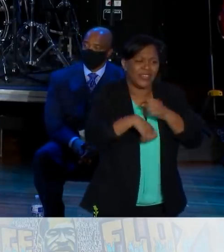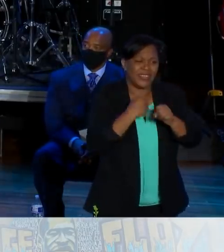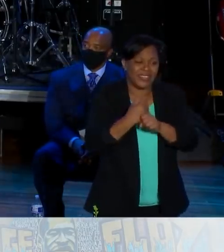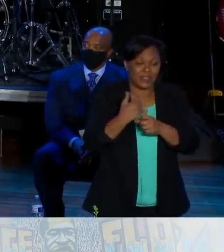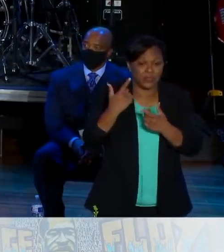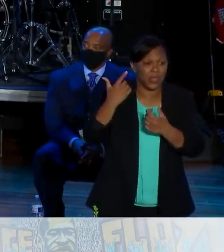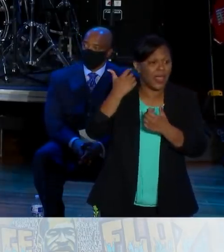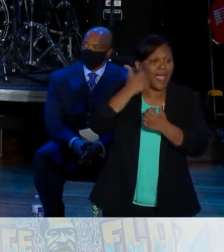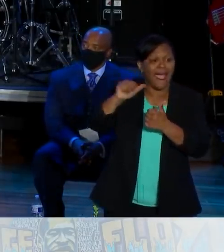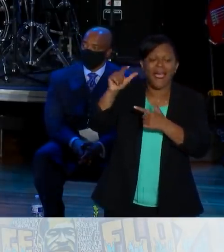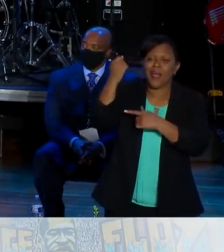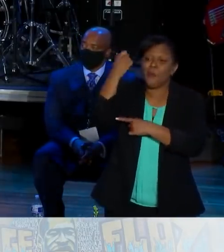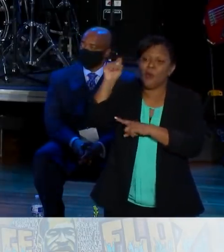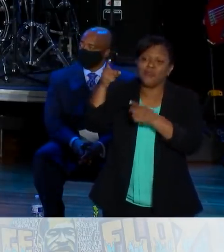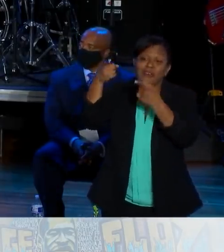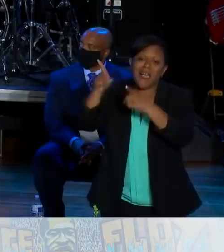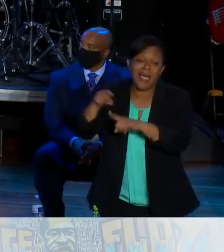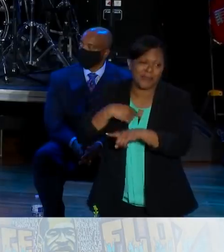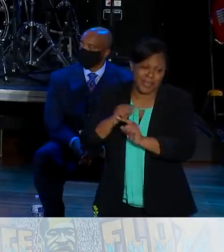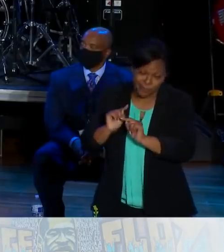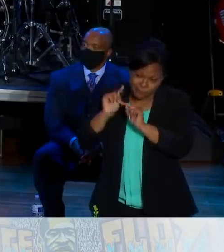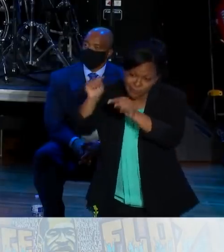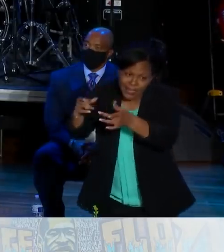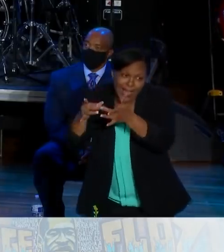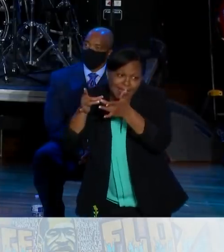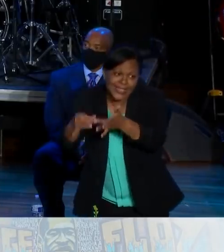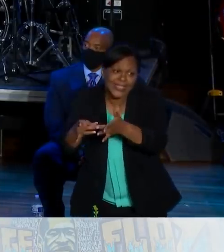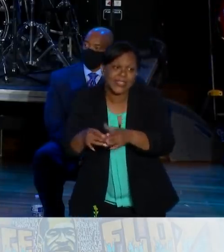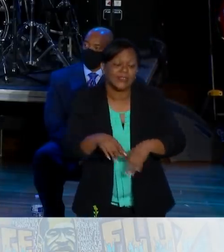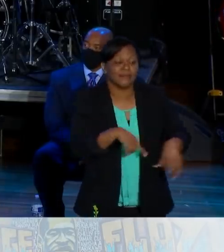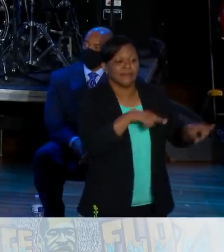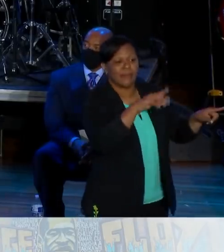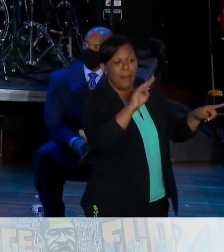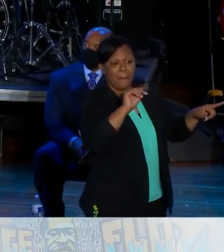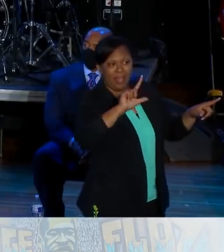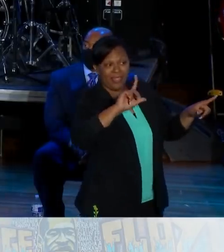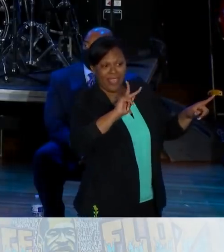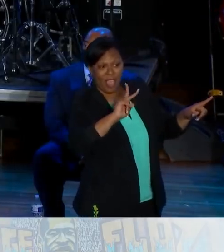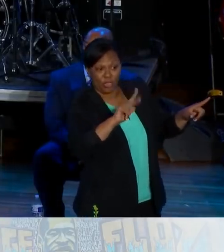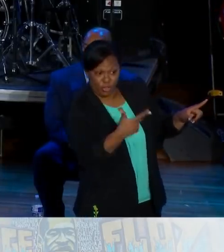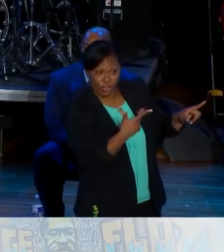LAST COUPLE OF DECADES. AND LED THE MARS AND DID WHAT WE HAD TO DO.